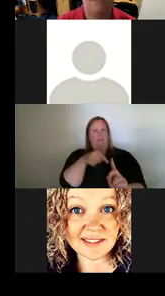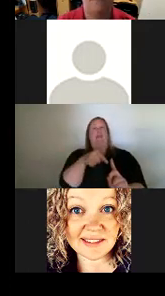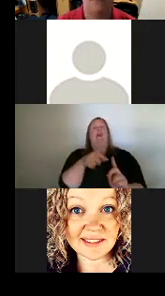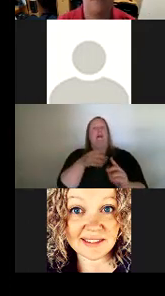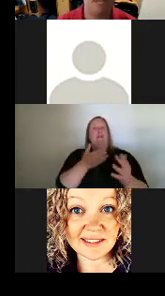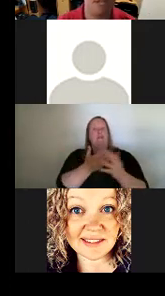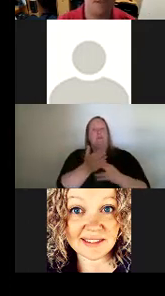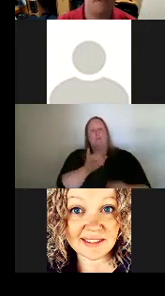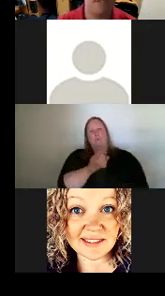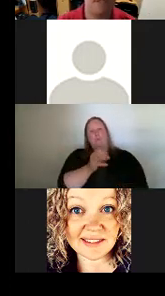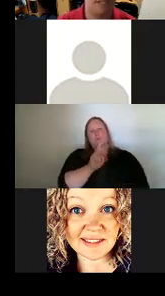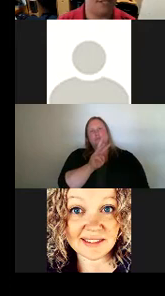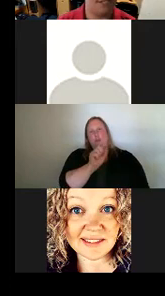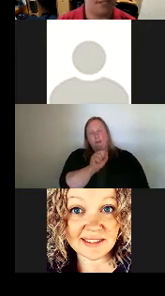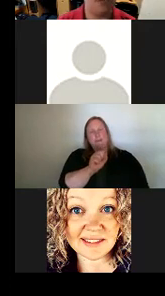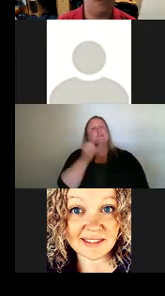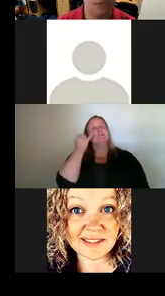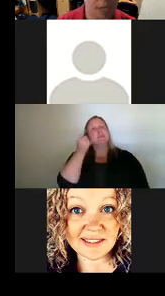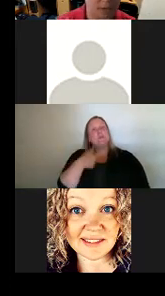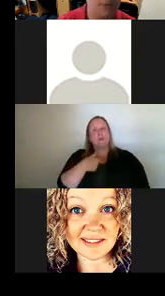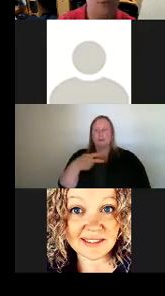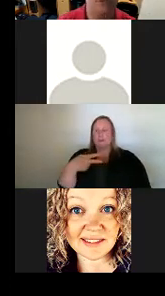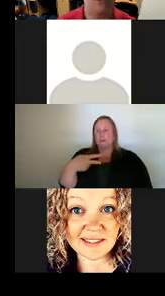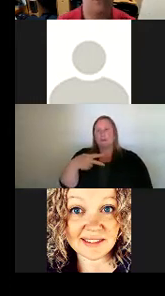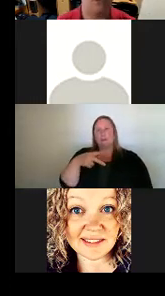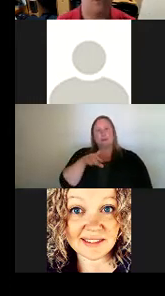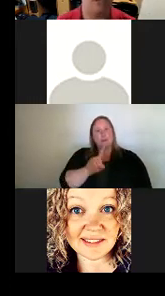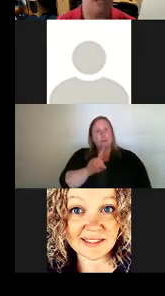IF YOU HAVE A PDF NOT ACCESSIBLE, YOU CAN USE IT